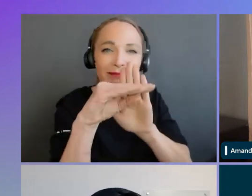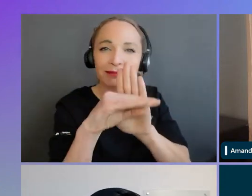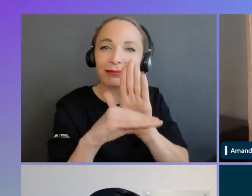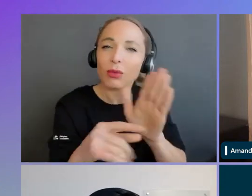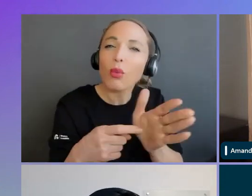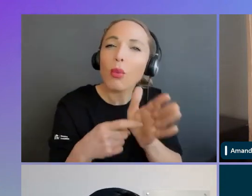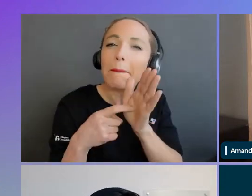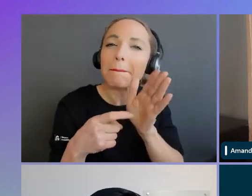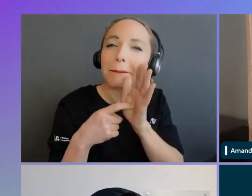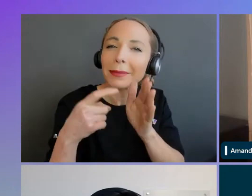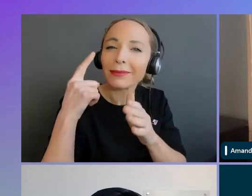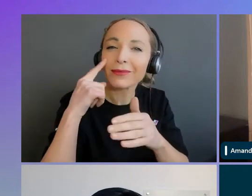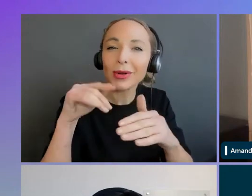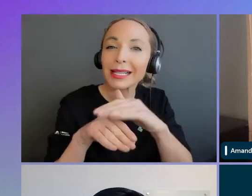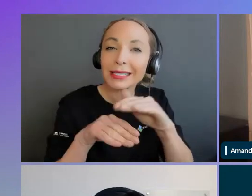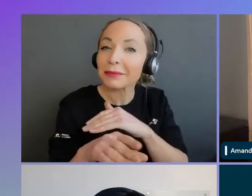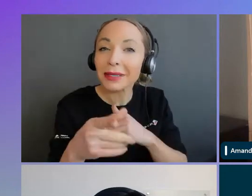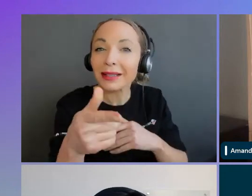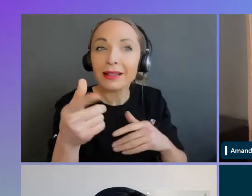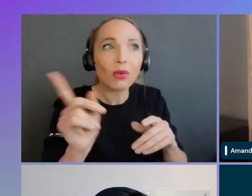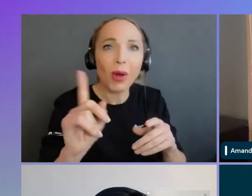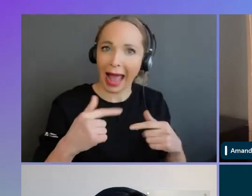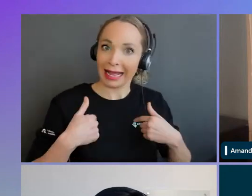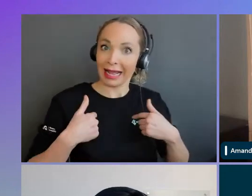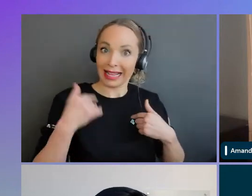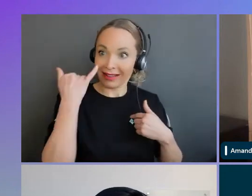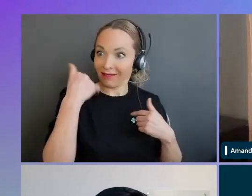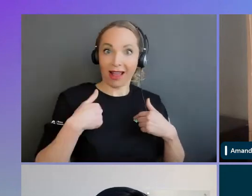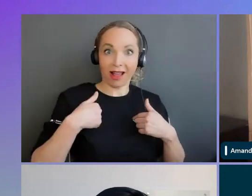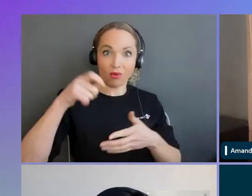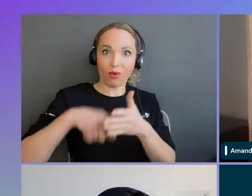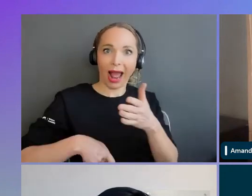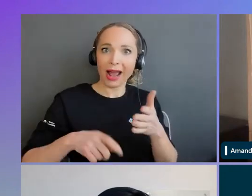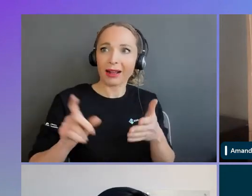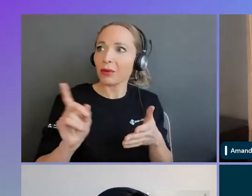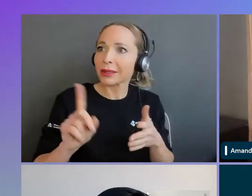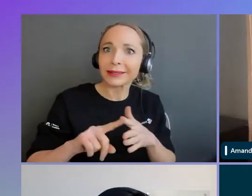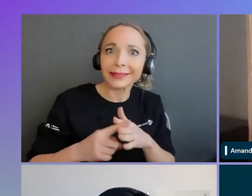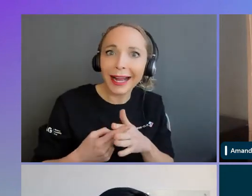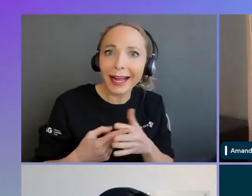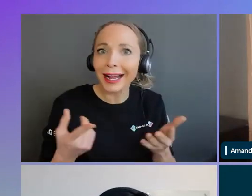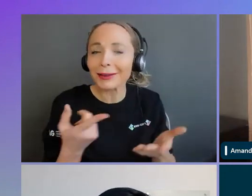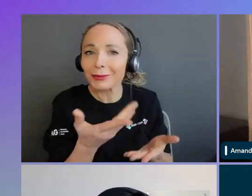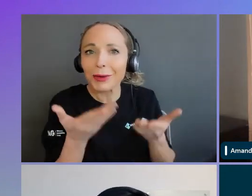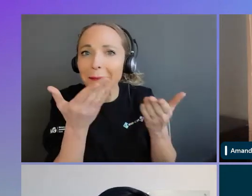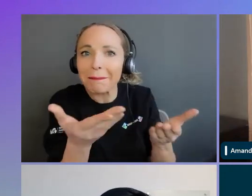you would recommend? So I, I, I wrote them, um, just originally,